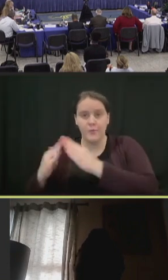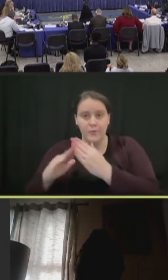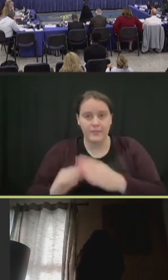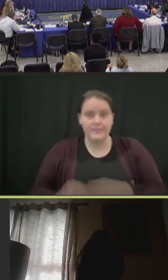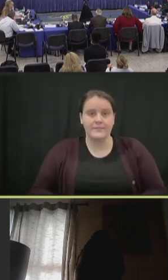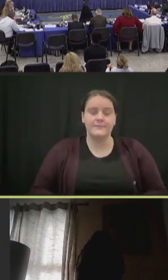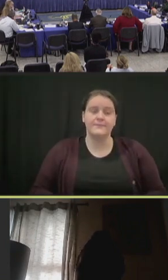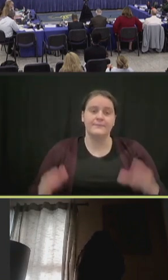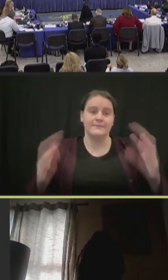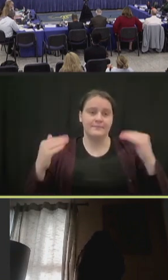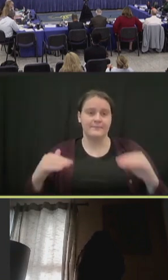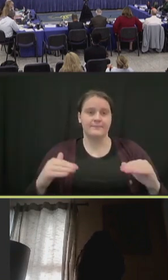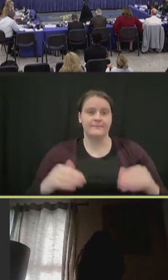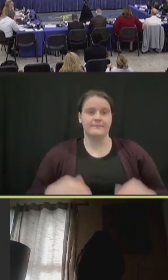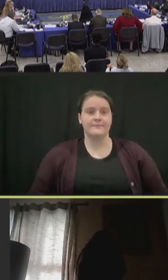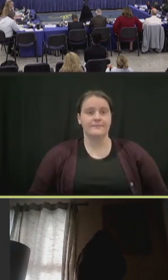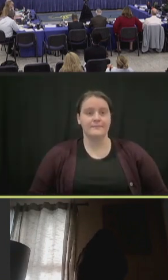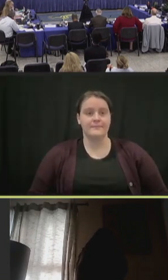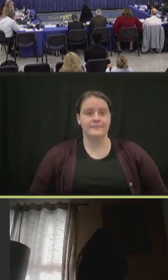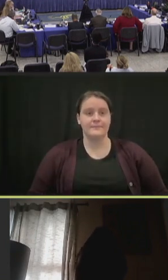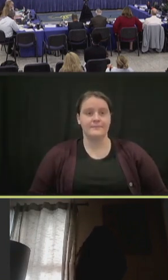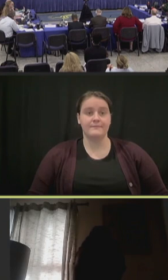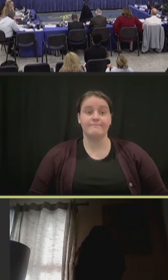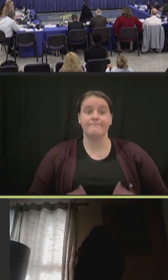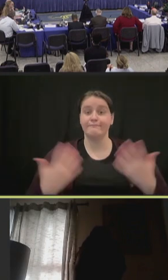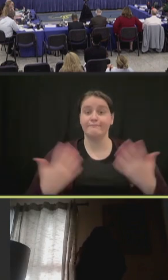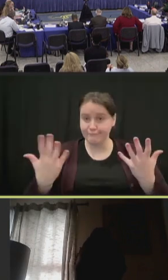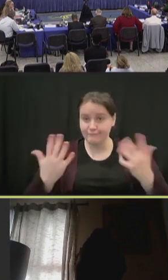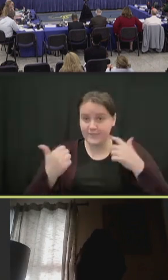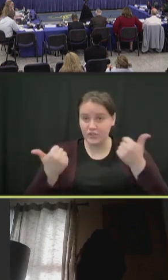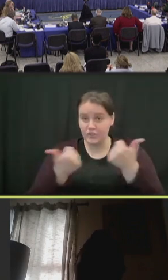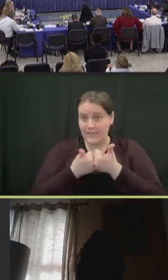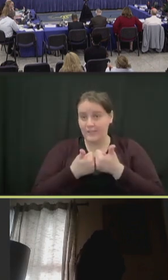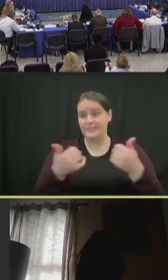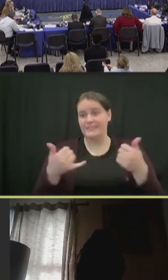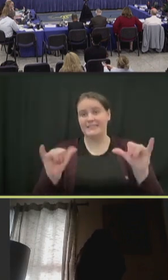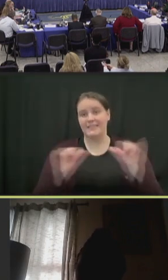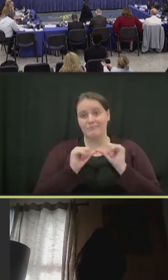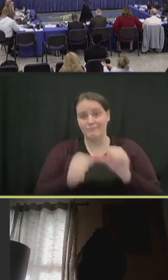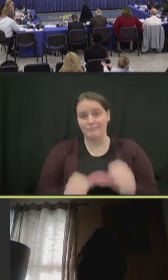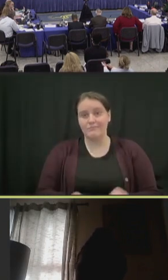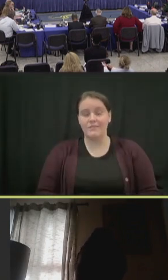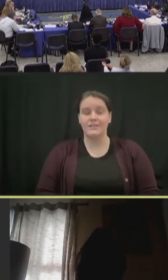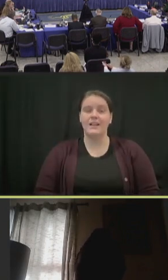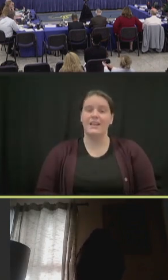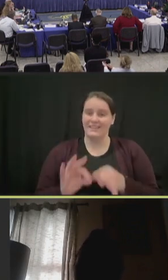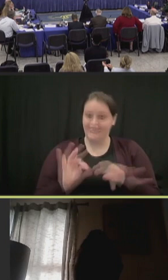please. These are the challenges we still face. There is a language barrier. As we